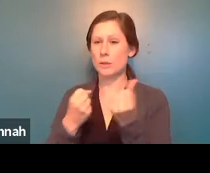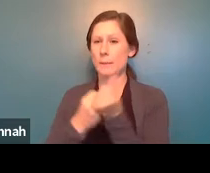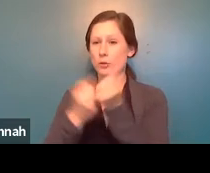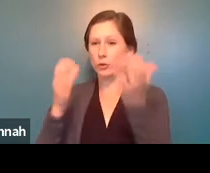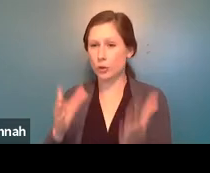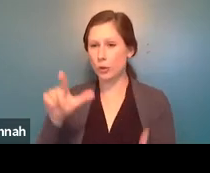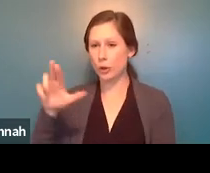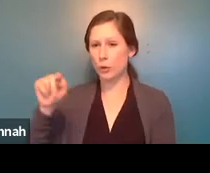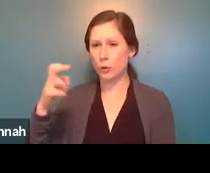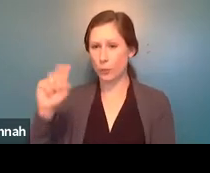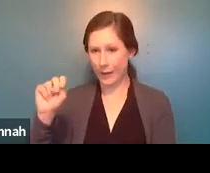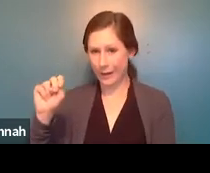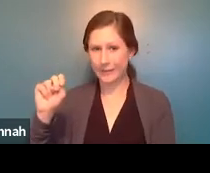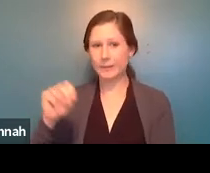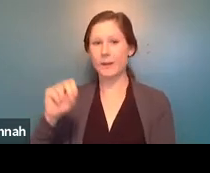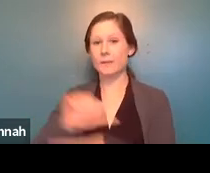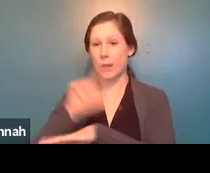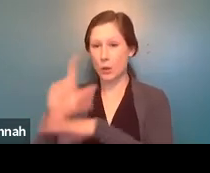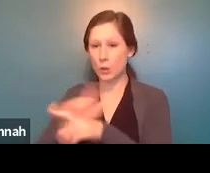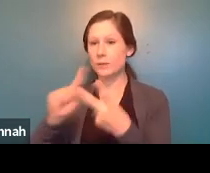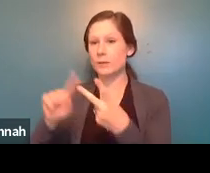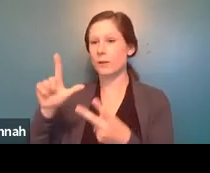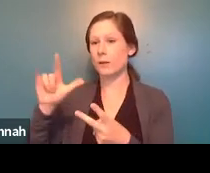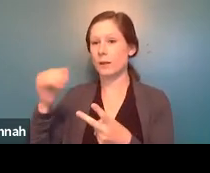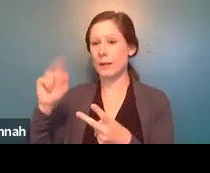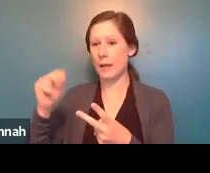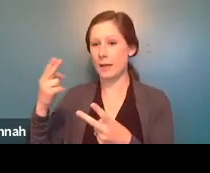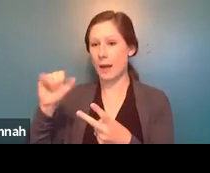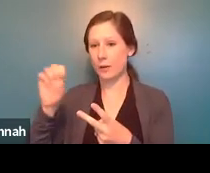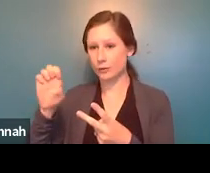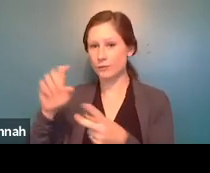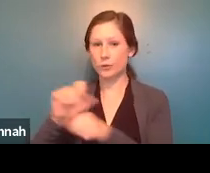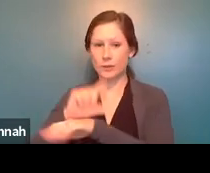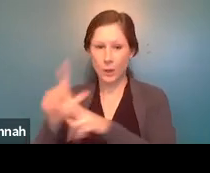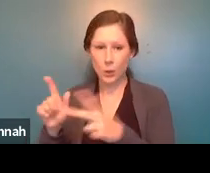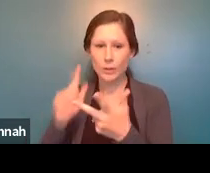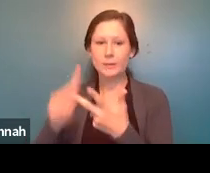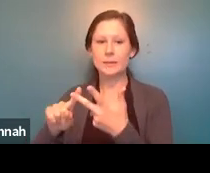Louis, Lighthouse for the Blind St. Louis, Ameren Illinois, Arts and Education Council, and Emerson.